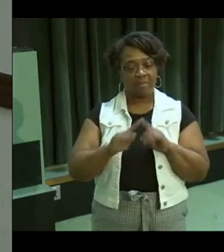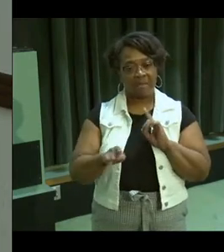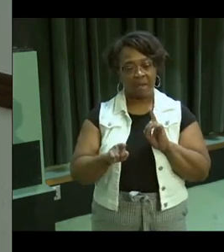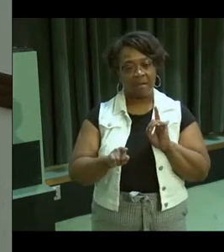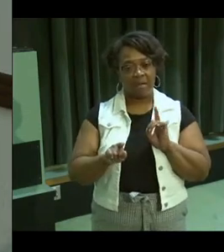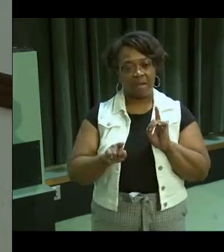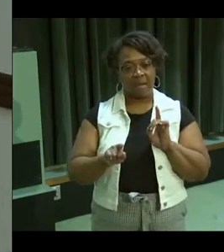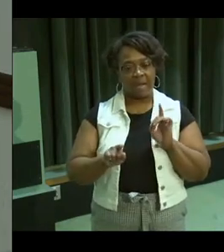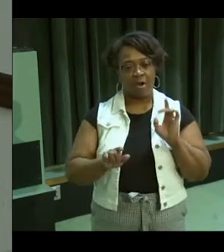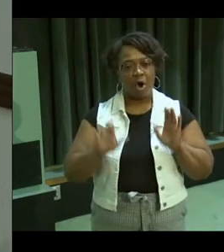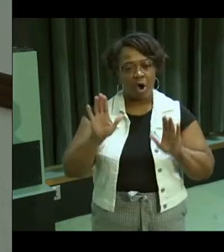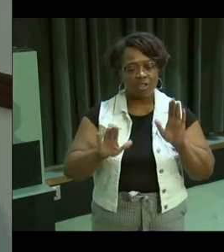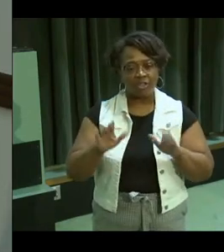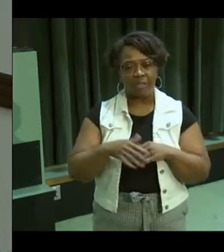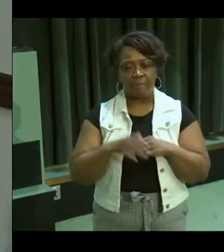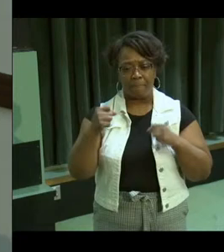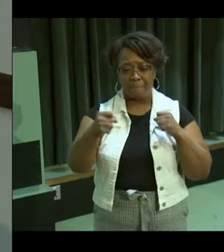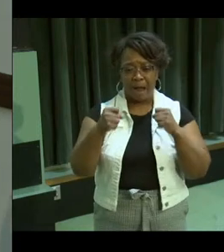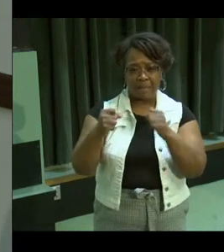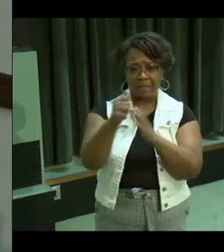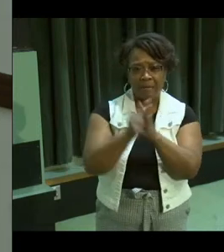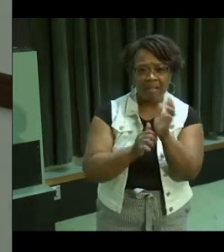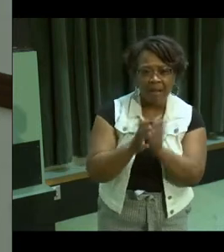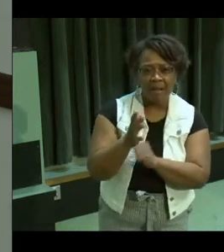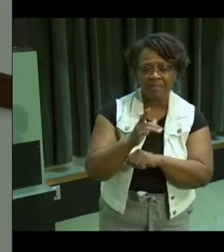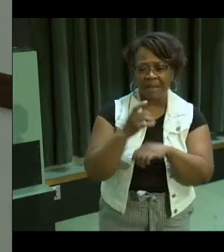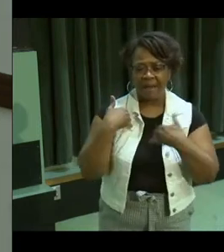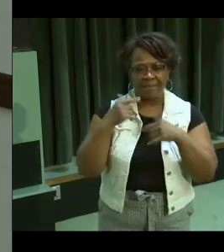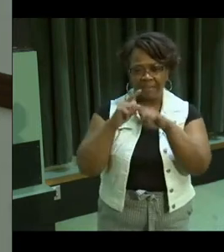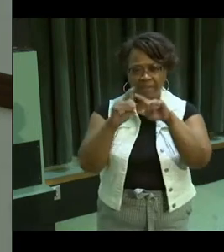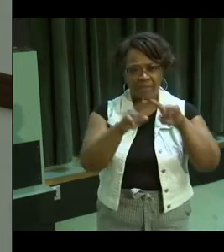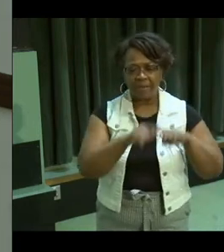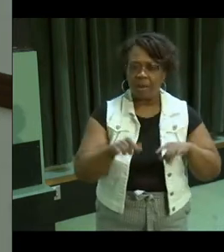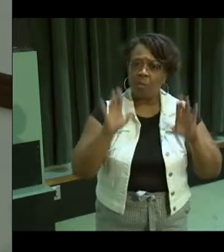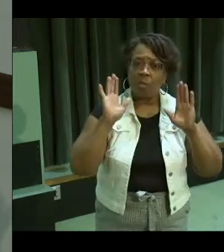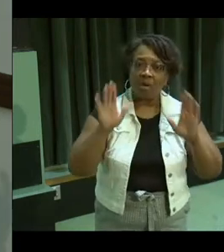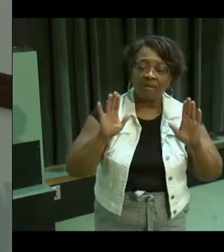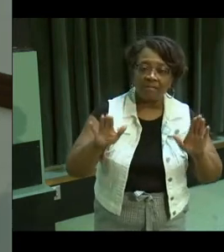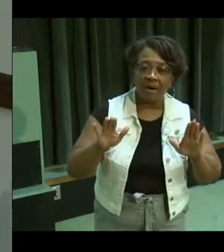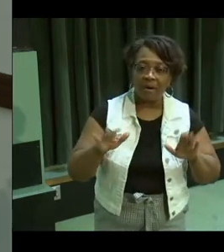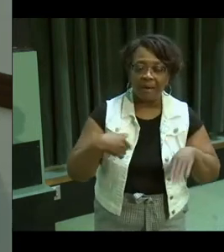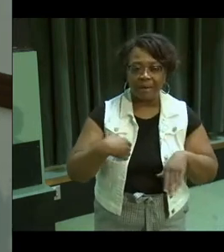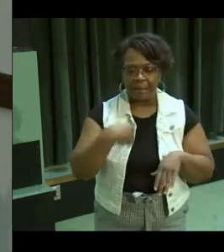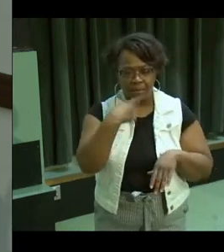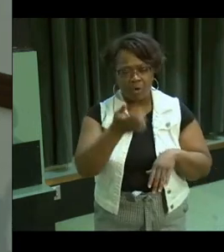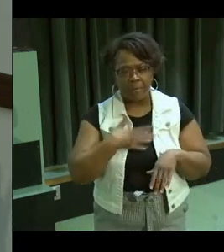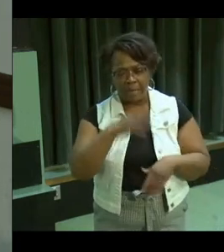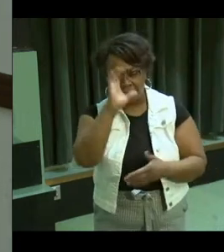boxing gloves. They give us